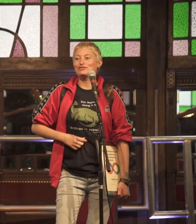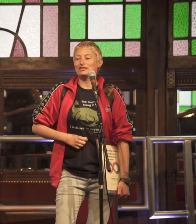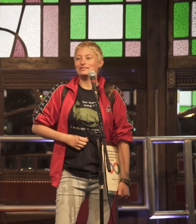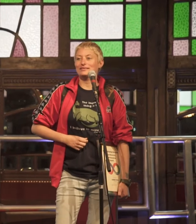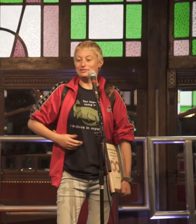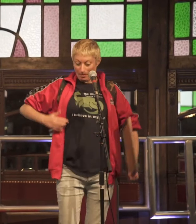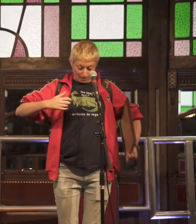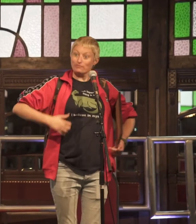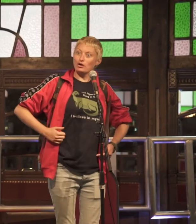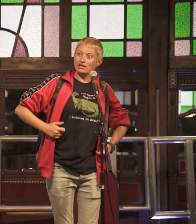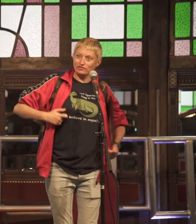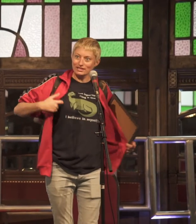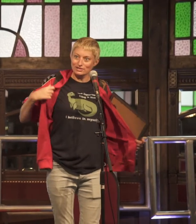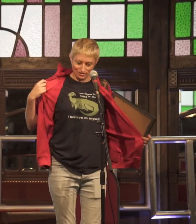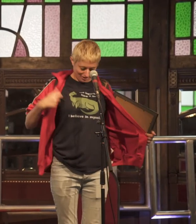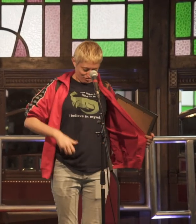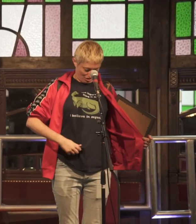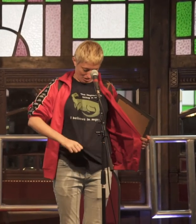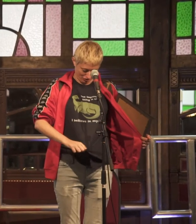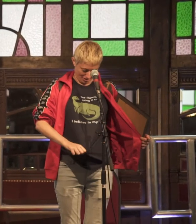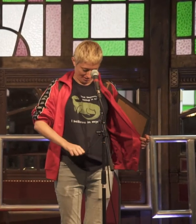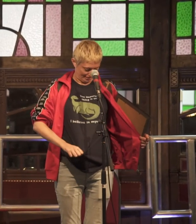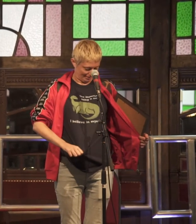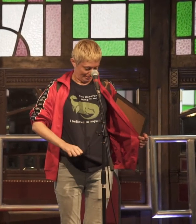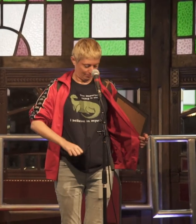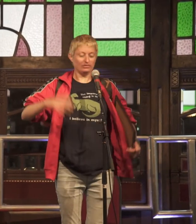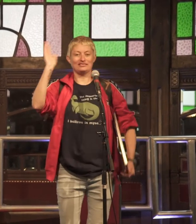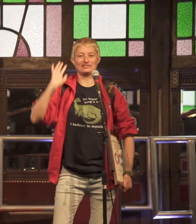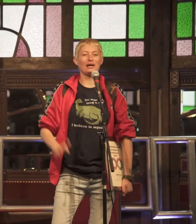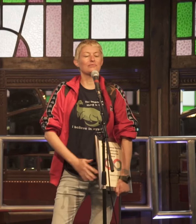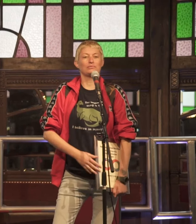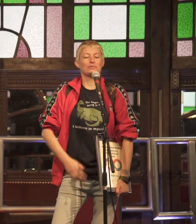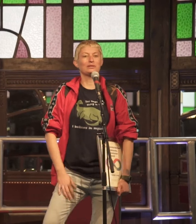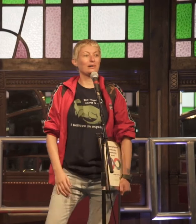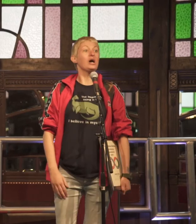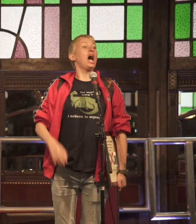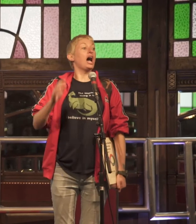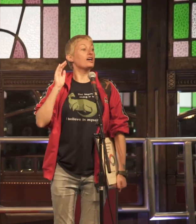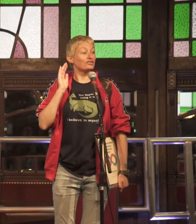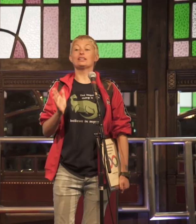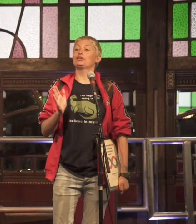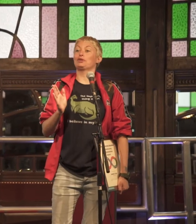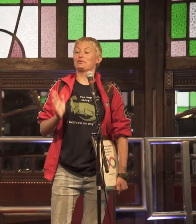And I haven't dressed - I've got a lovely T-shirt actually. It says - well, it doesn't matter. What am I on about? Thank you.